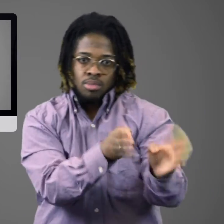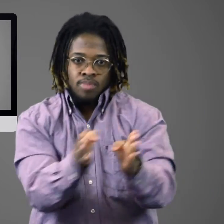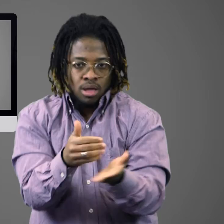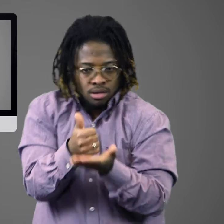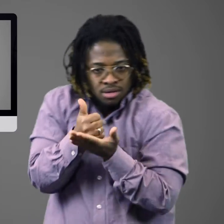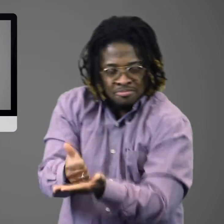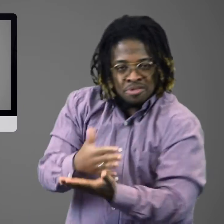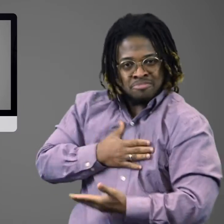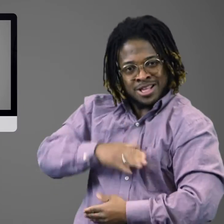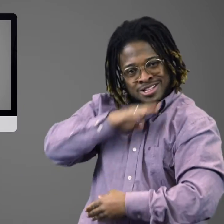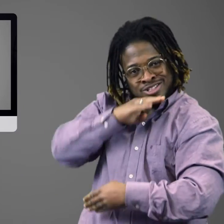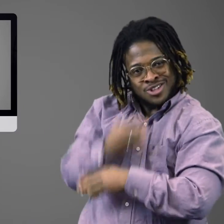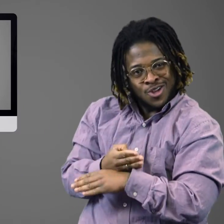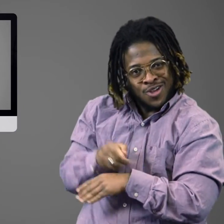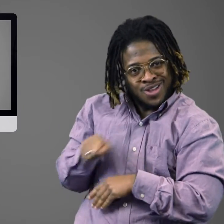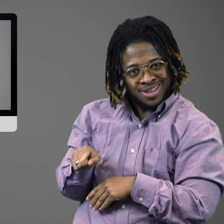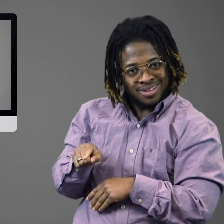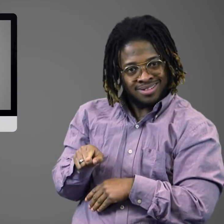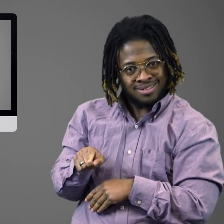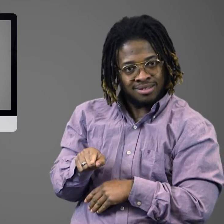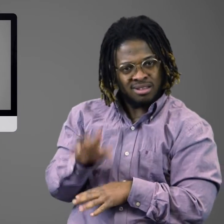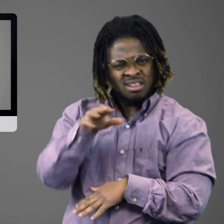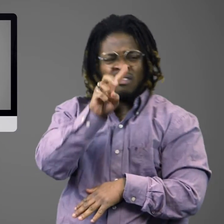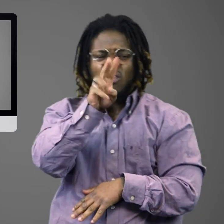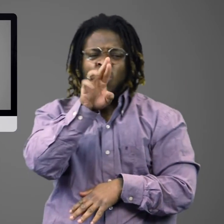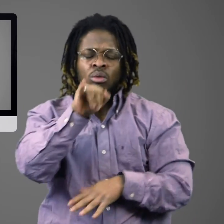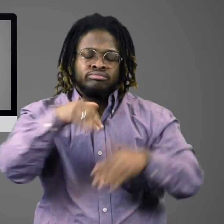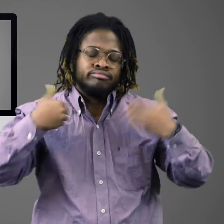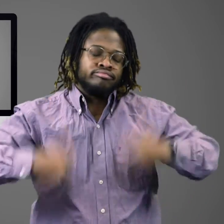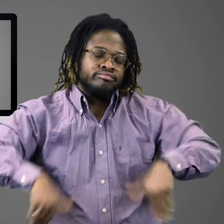It worked perfectly. I'm better prepared to help Niki.